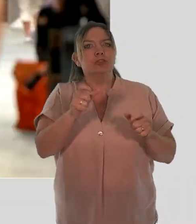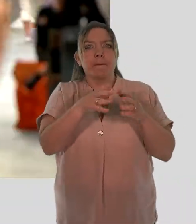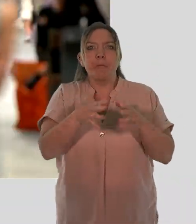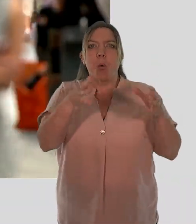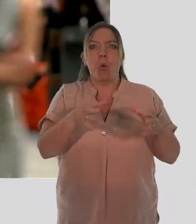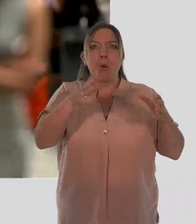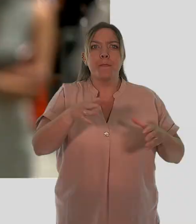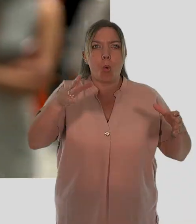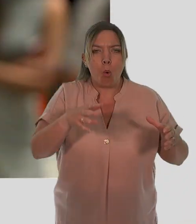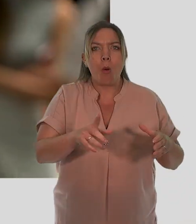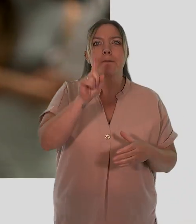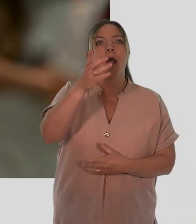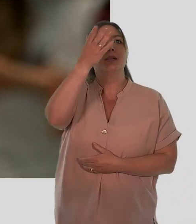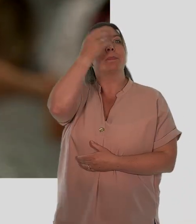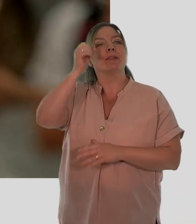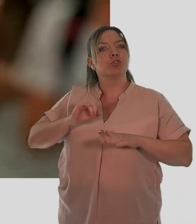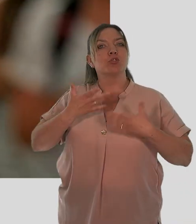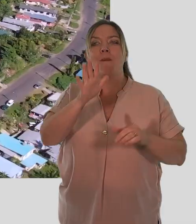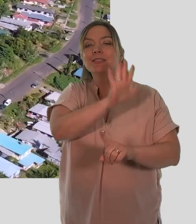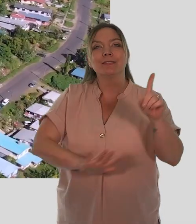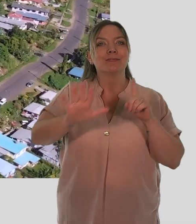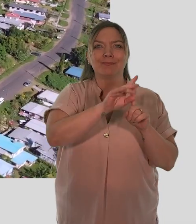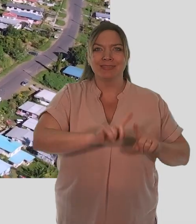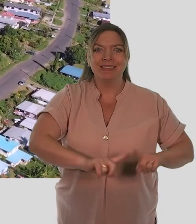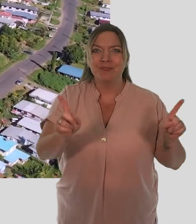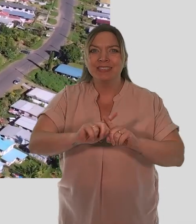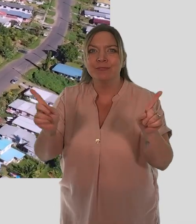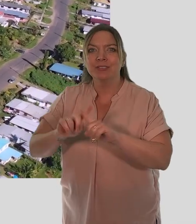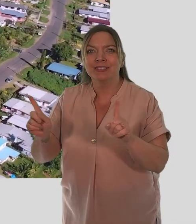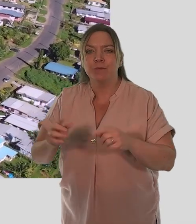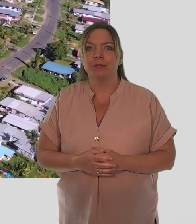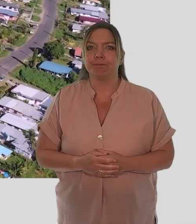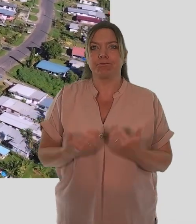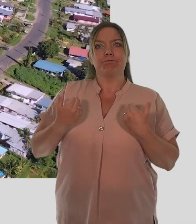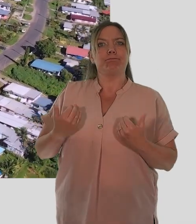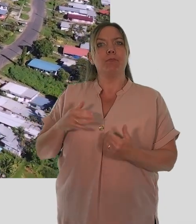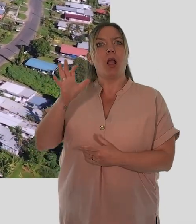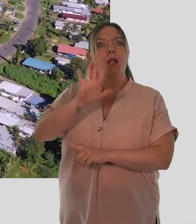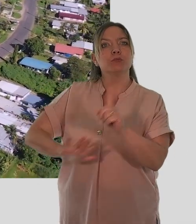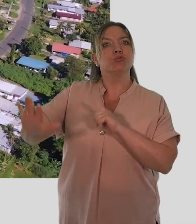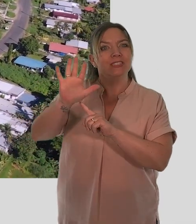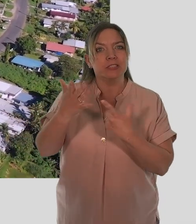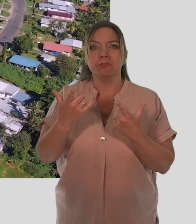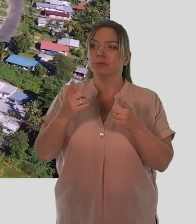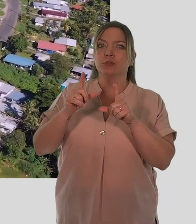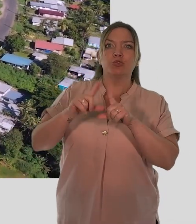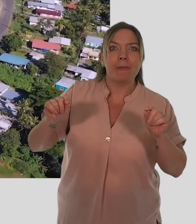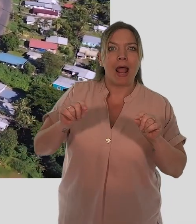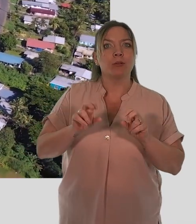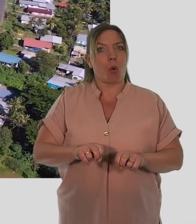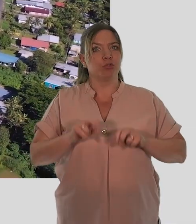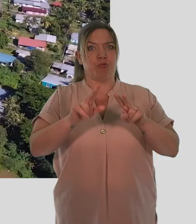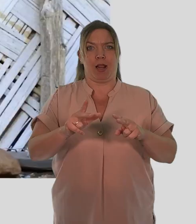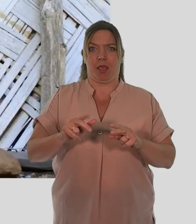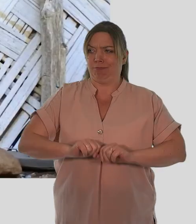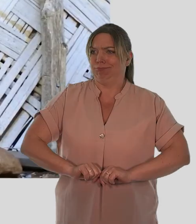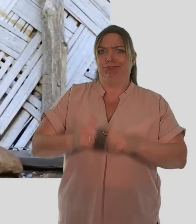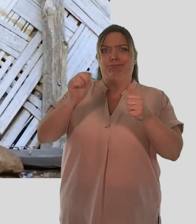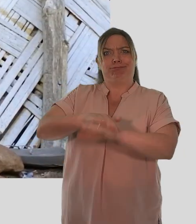Many low and middle income countries, such as Fiji, face severe shortages in specialist services, and in some countries,